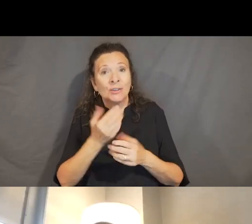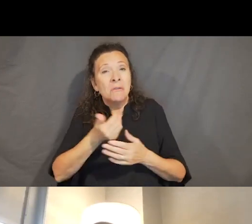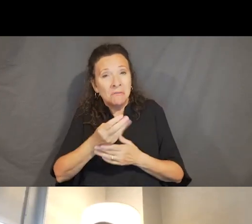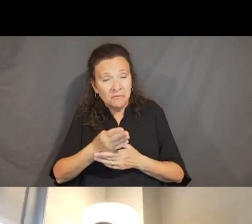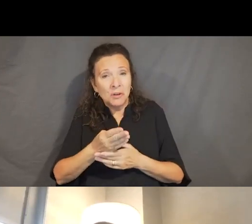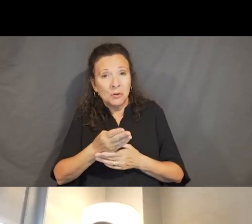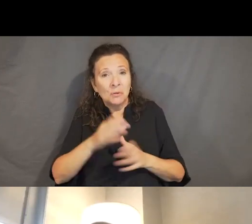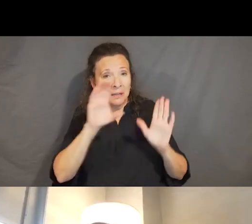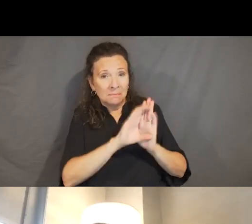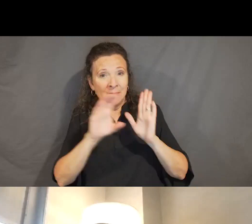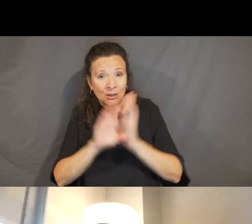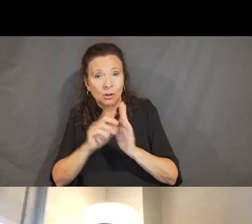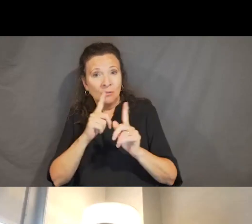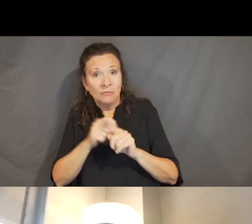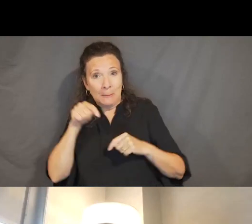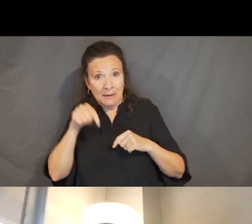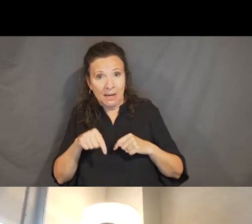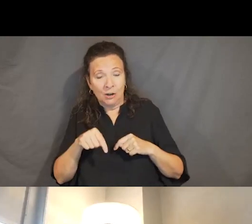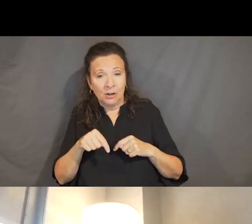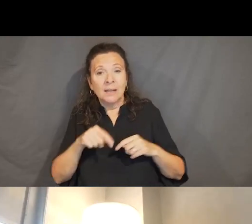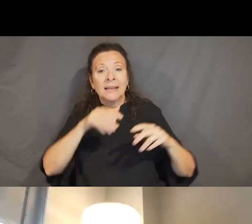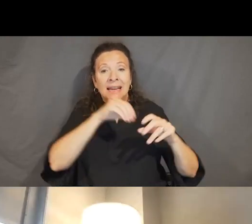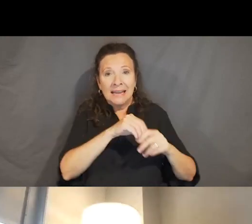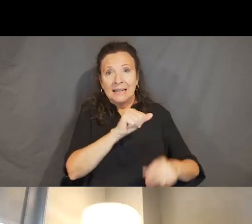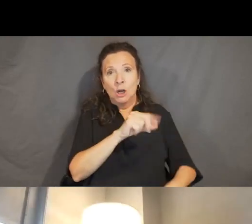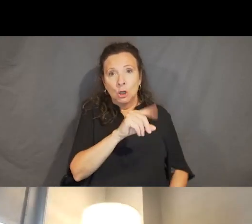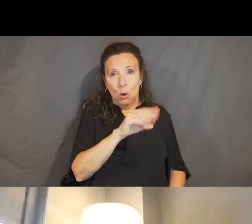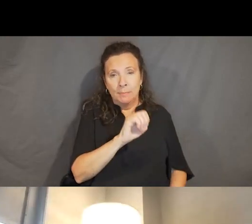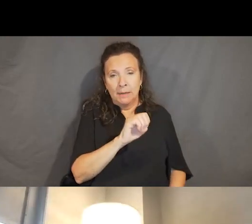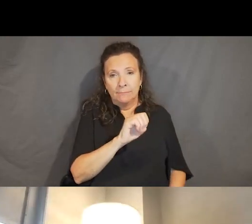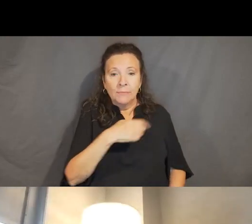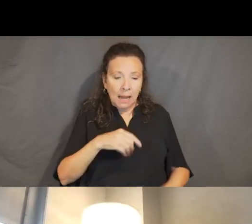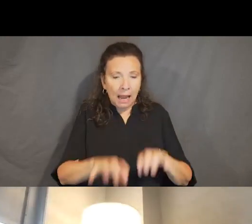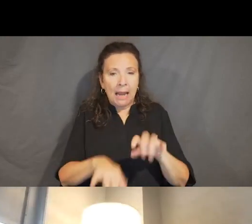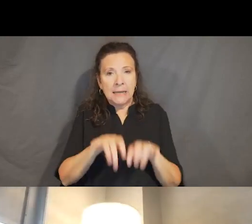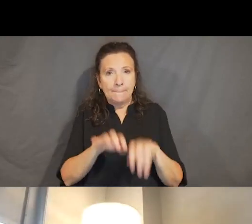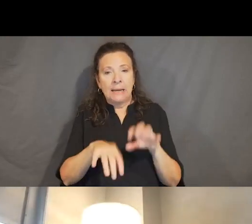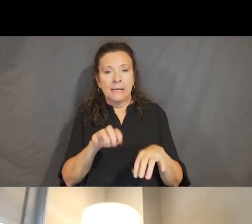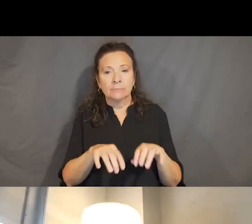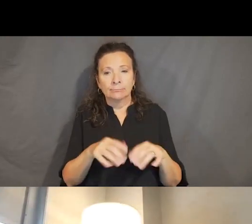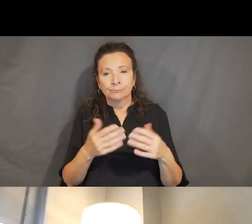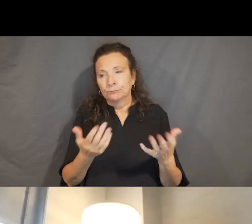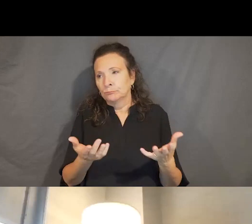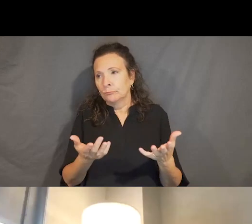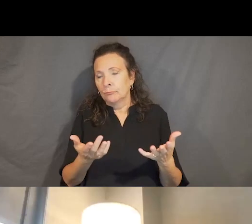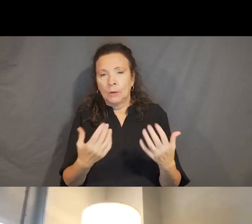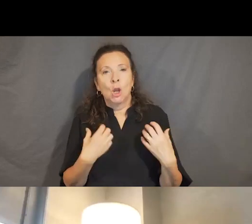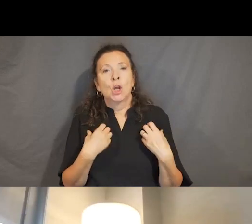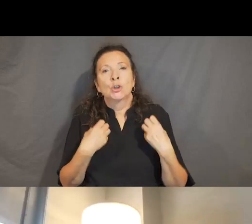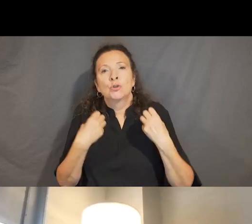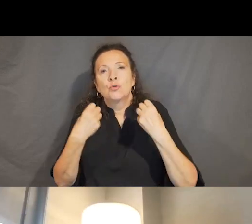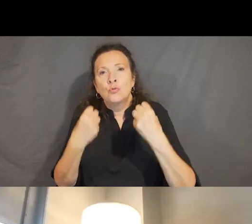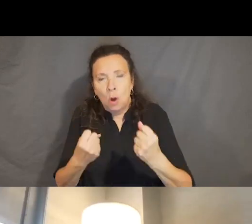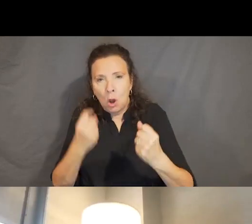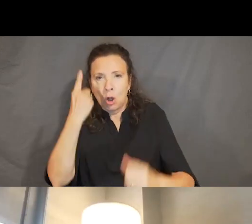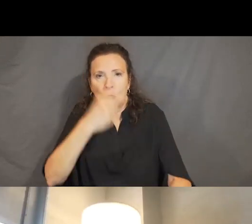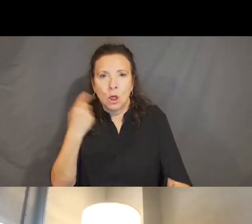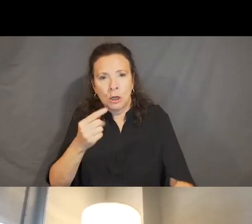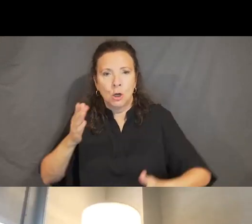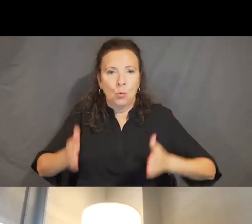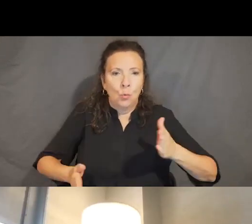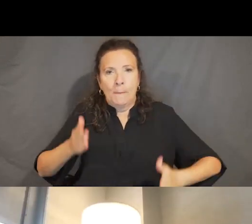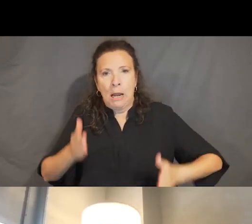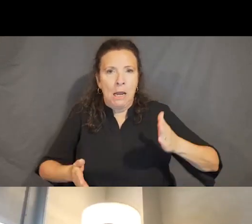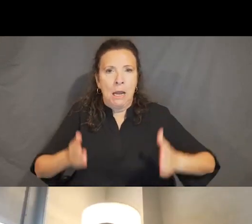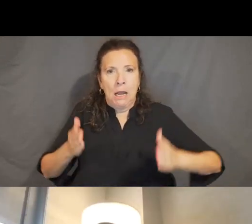going over to an Adobe product and typing in the words "strong-looking robot" to get exactly what